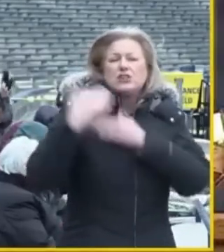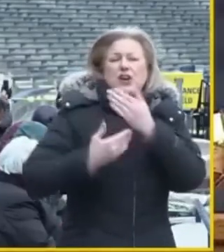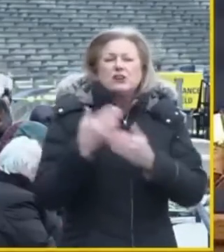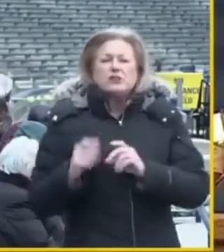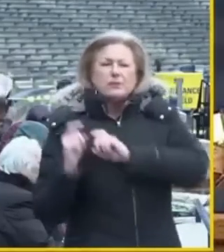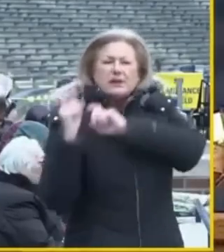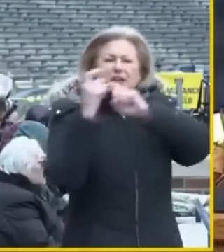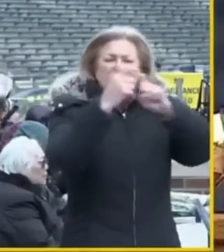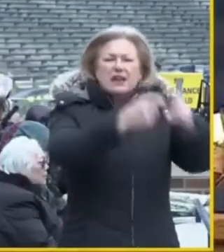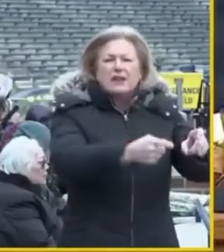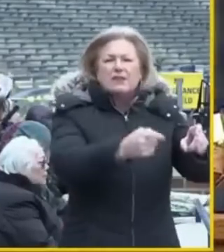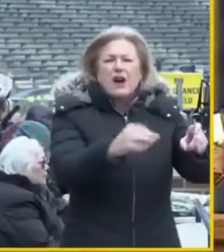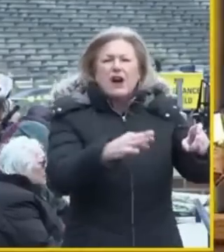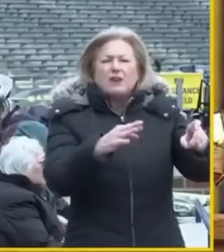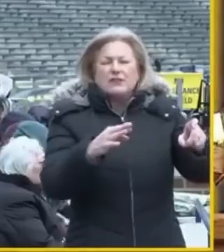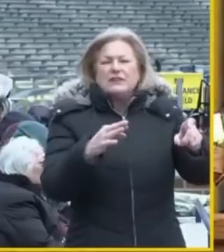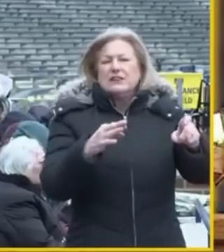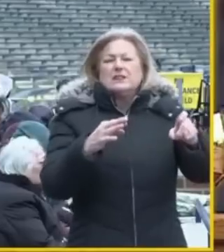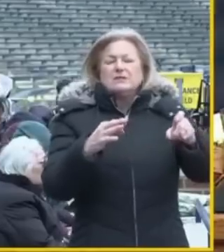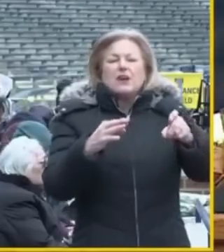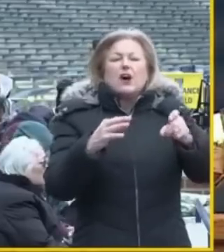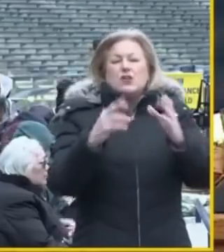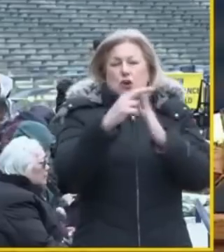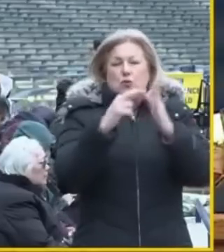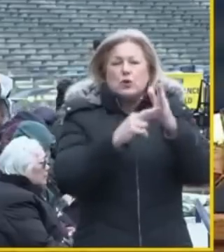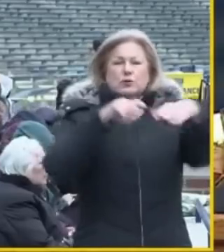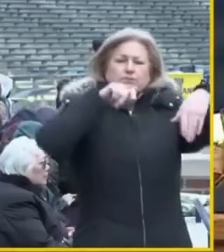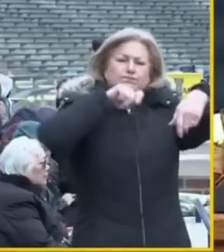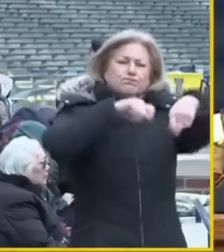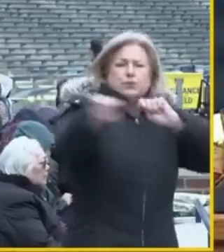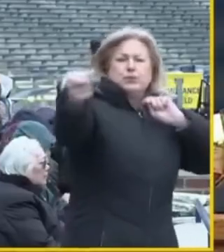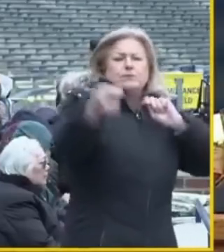of a shredded rule book, a wide open field.